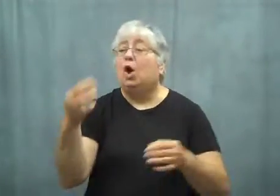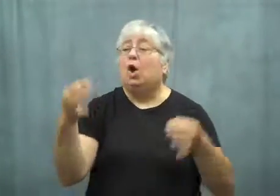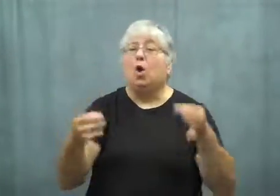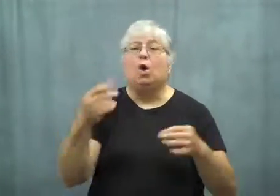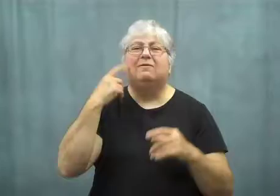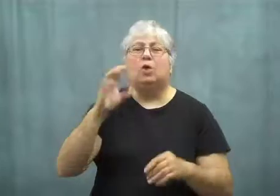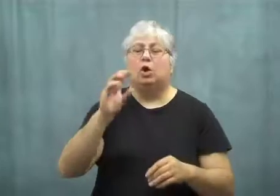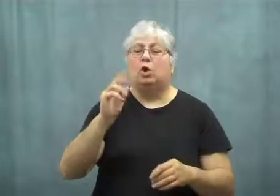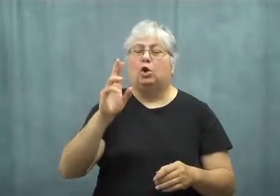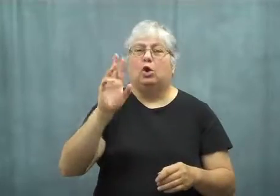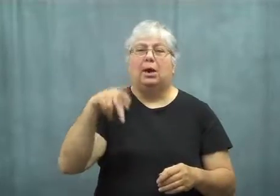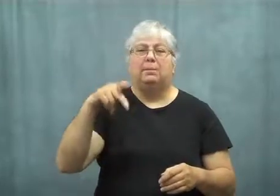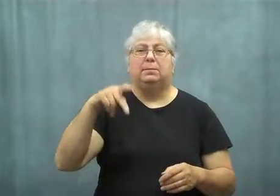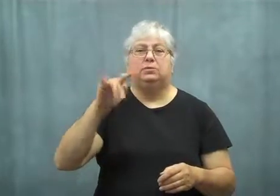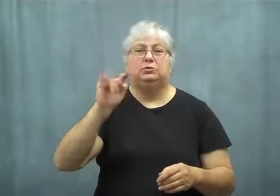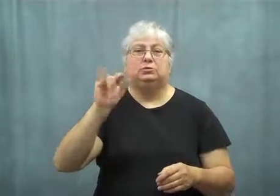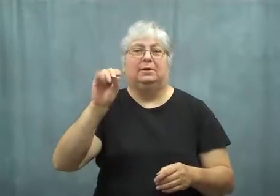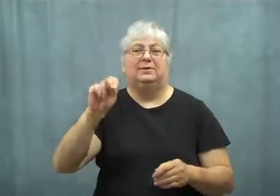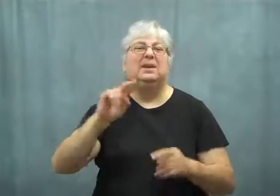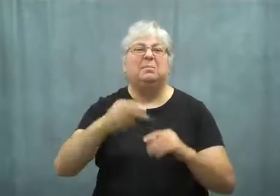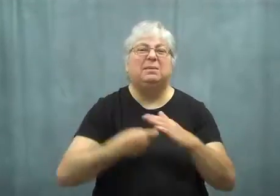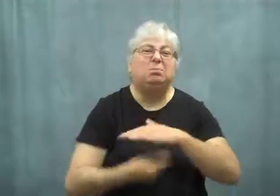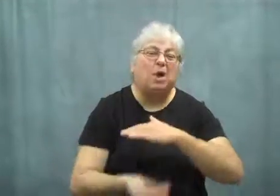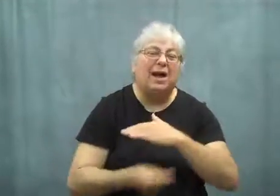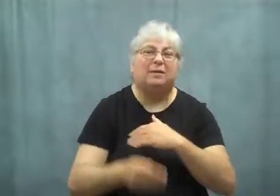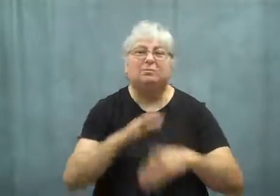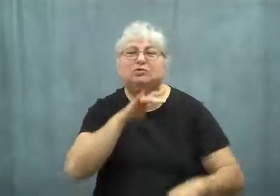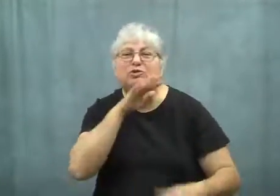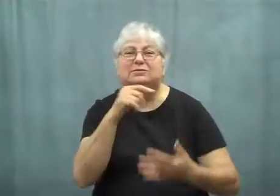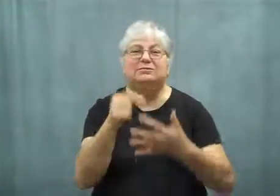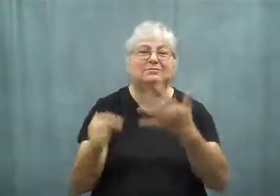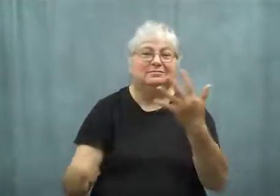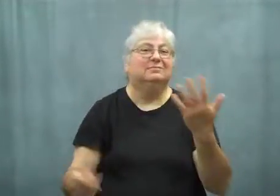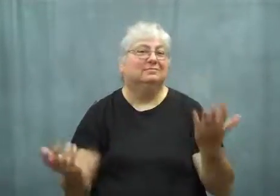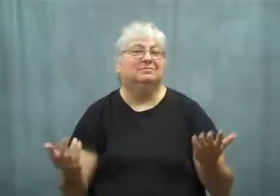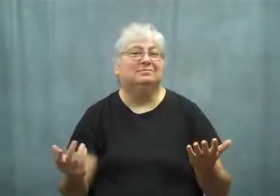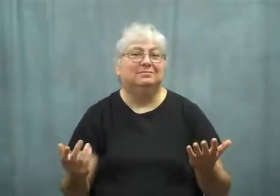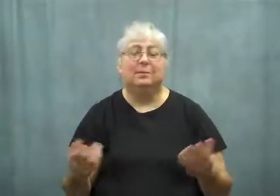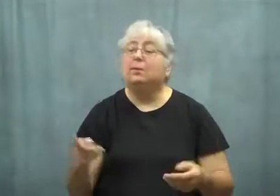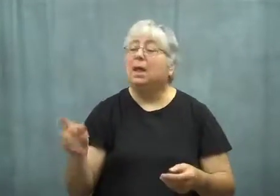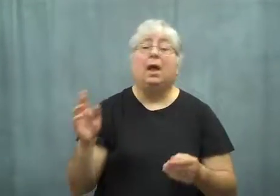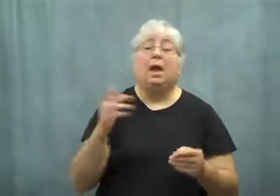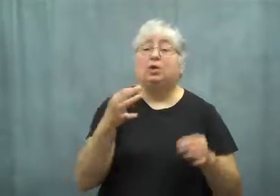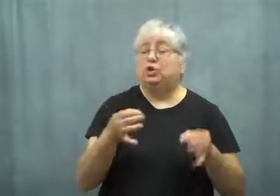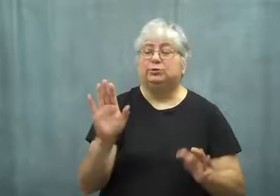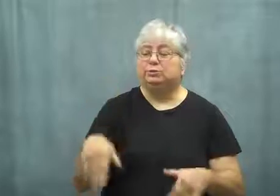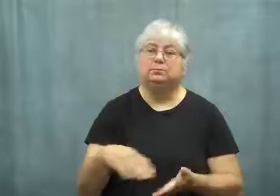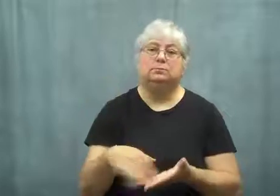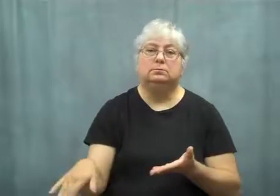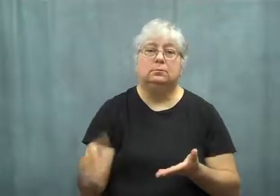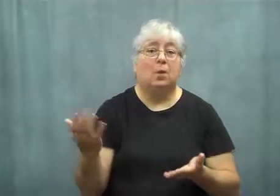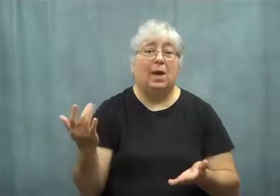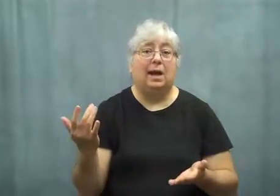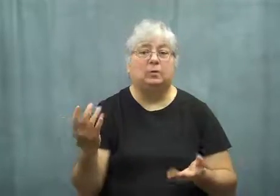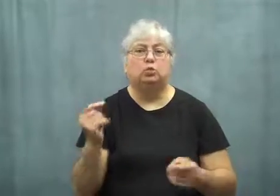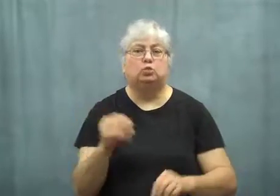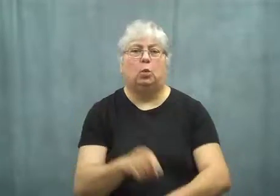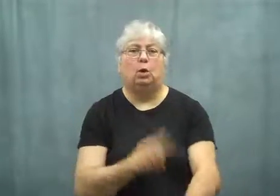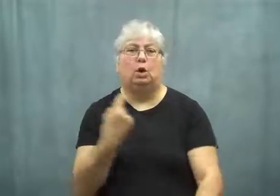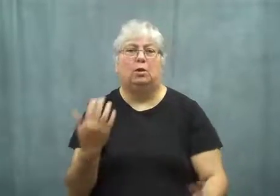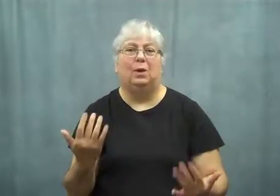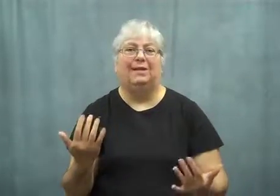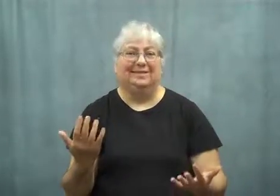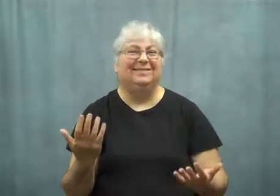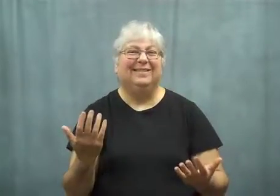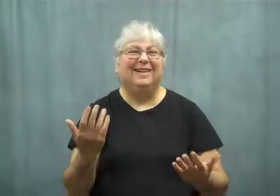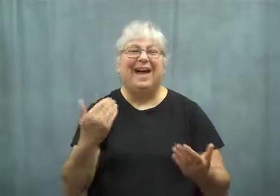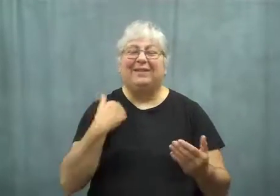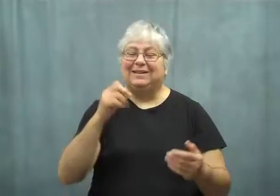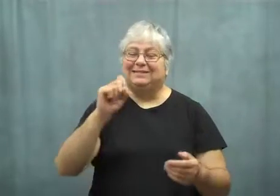They were tried on charges of corruption.